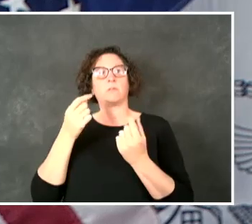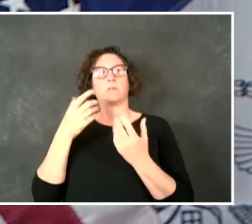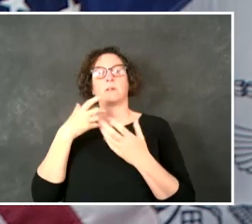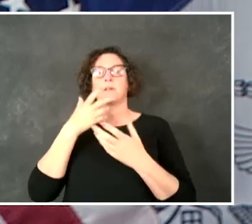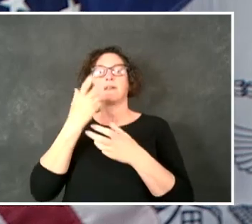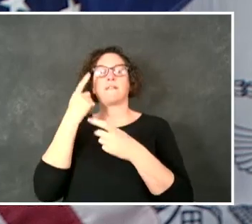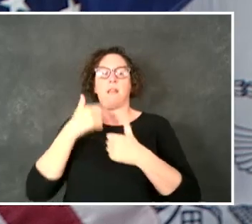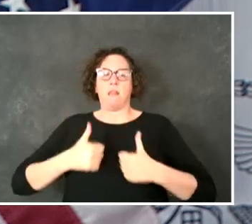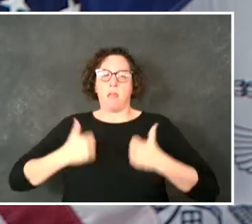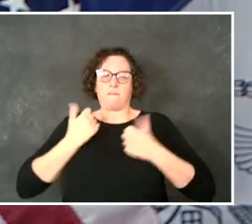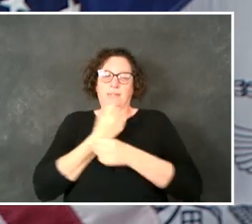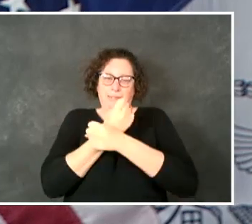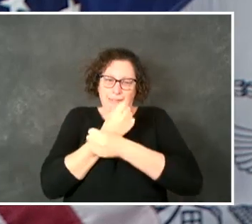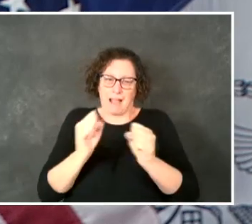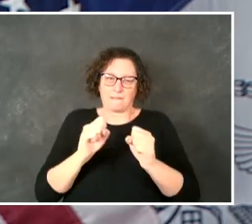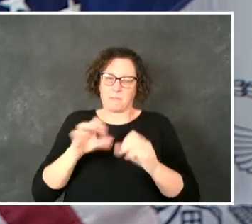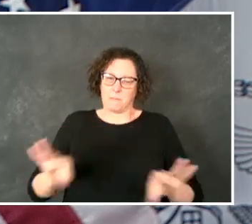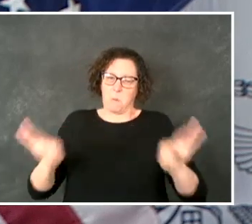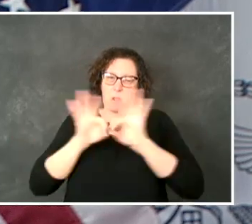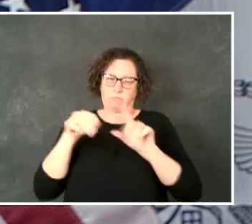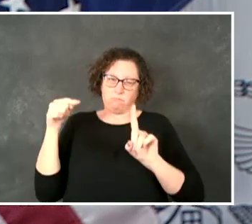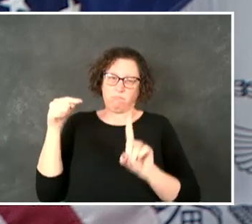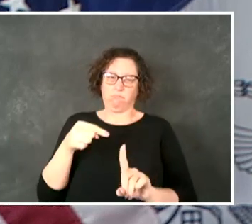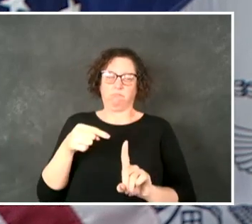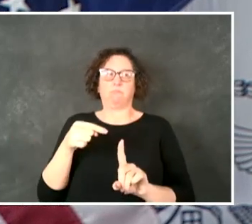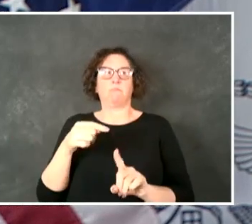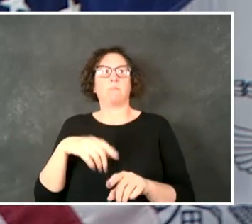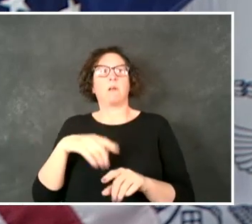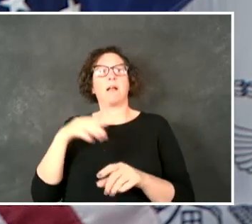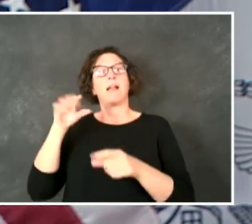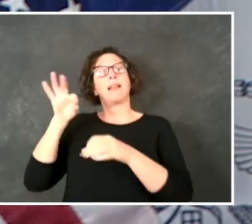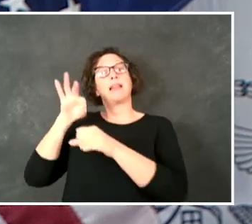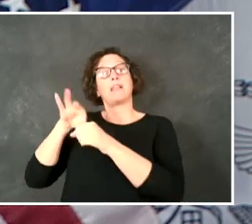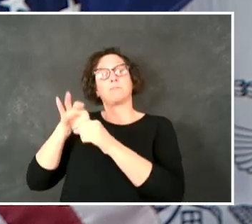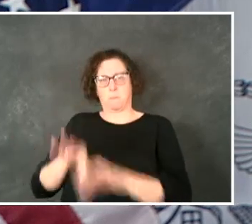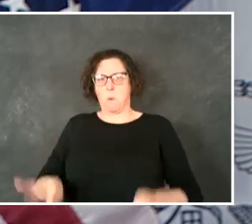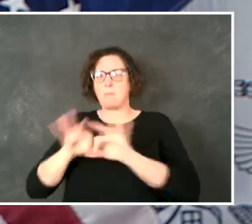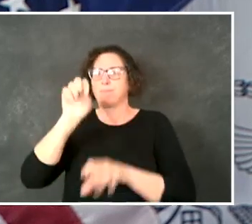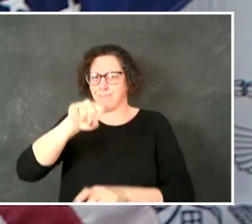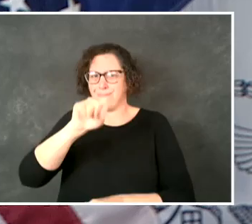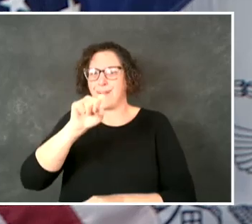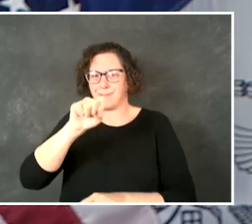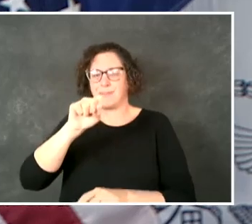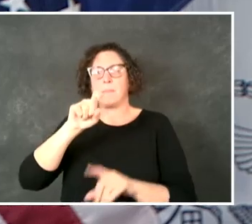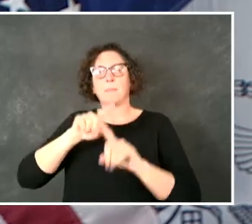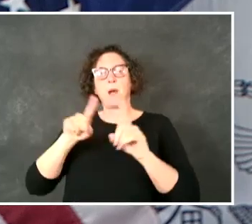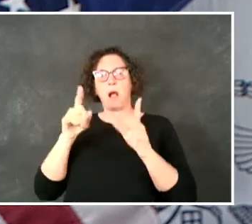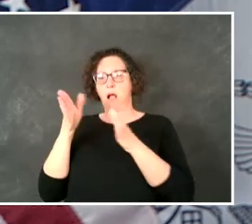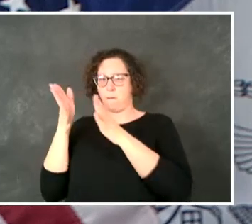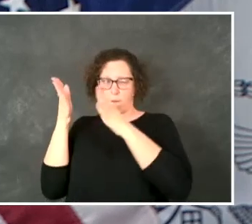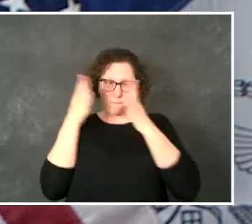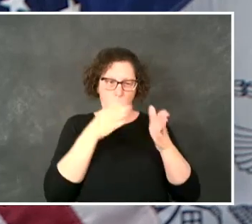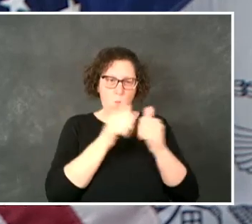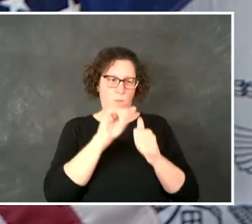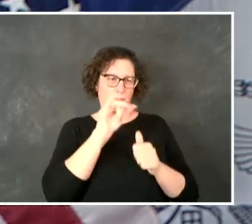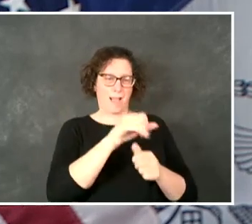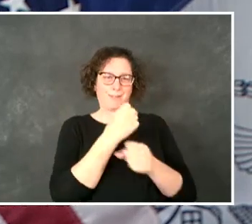QUESTION IS HEALTH AND SAFETY. I CARE DEEPLY ABOUT THE SANCTITY IT HAVE